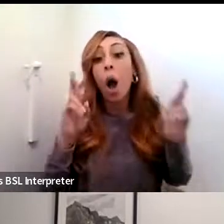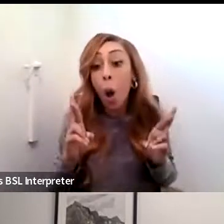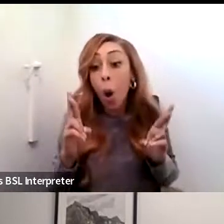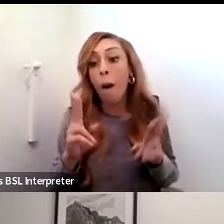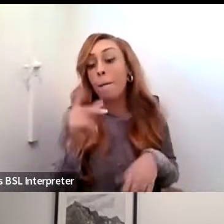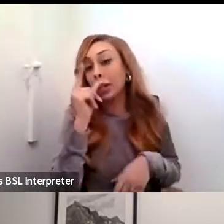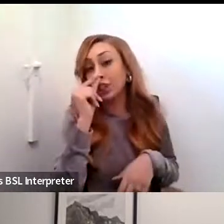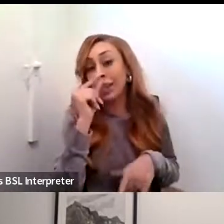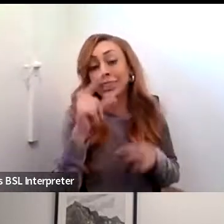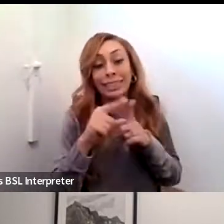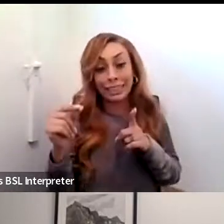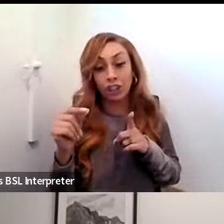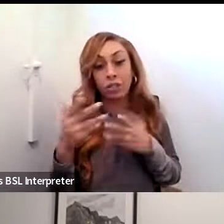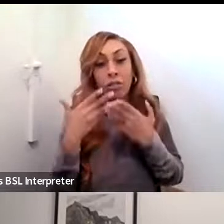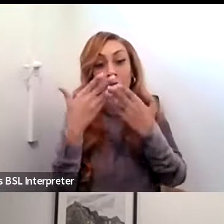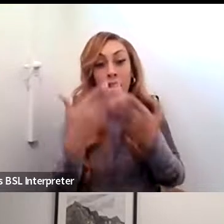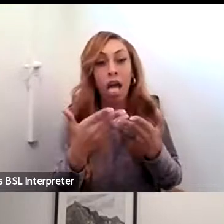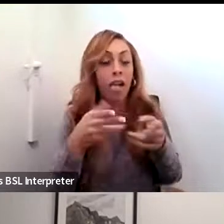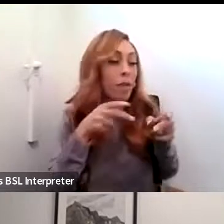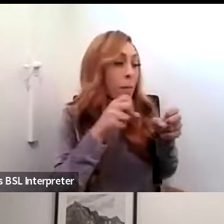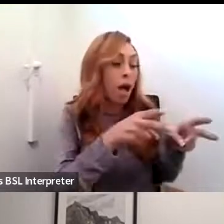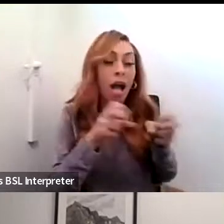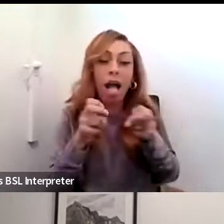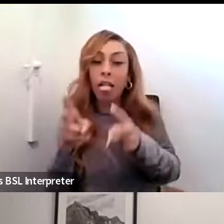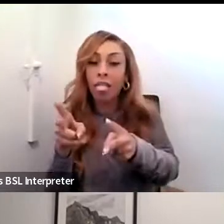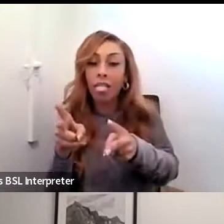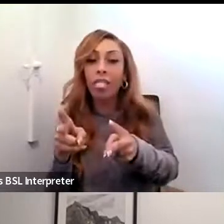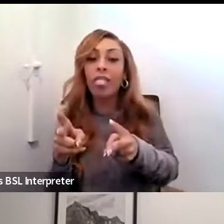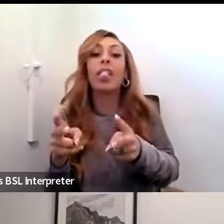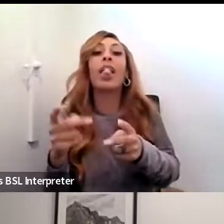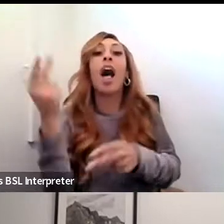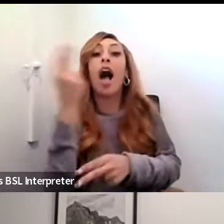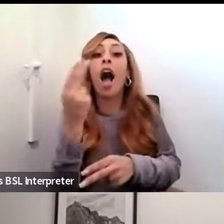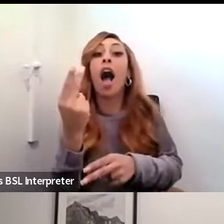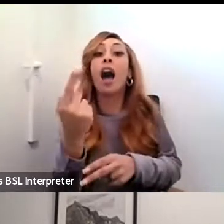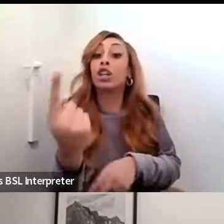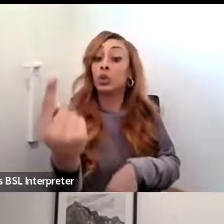that digital offers many more paths for art to come to people through non-traditional routes.